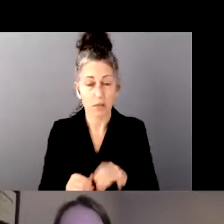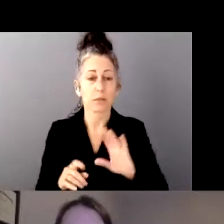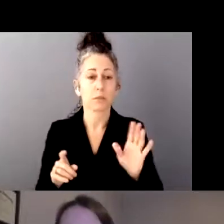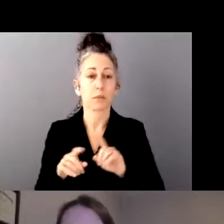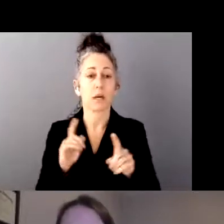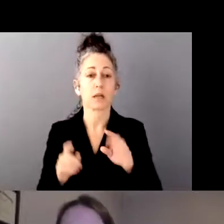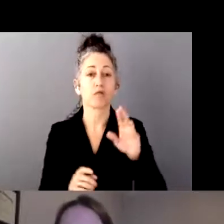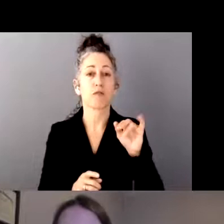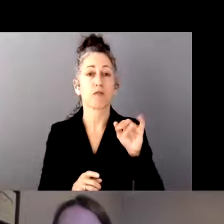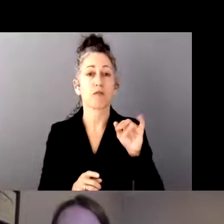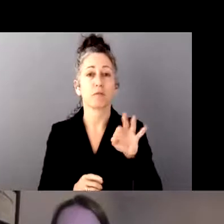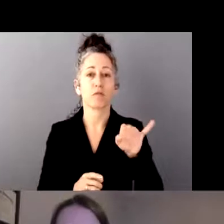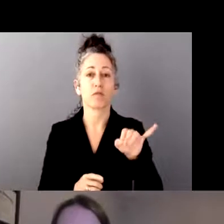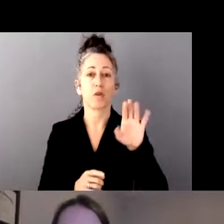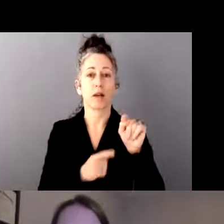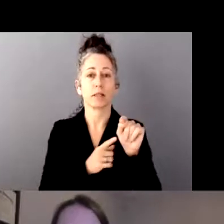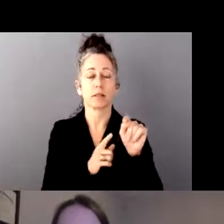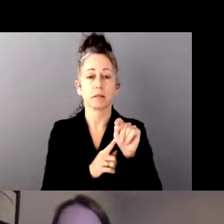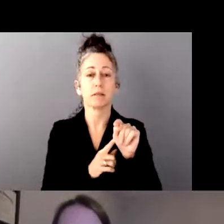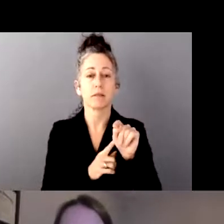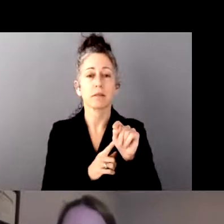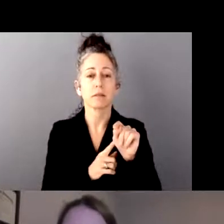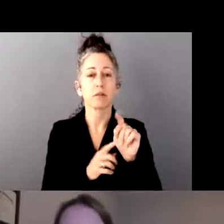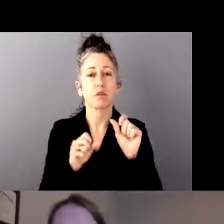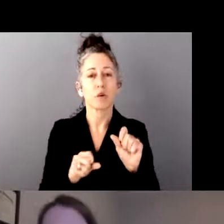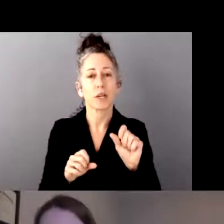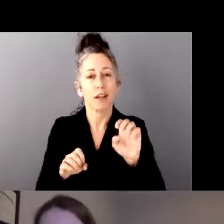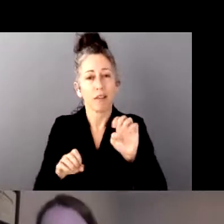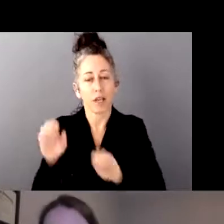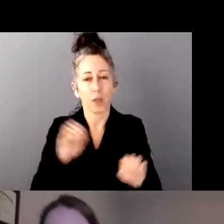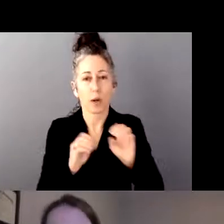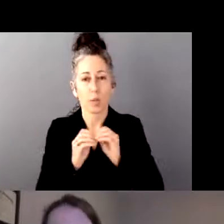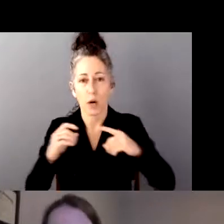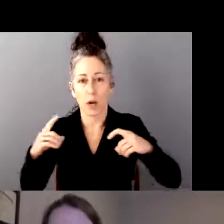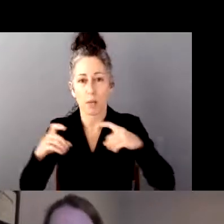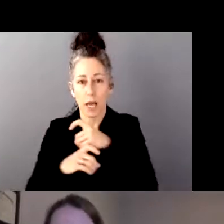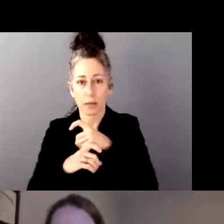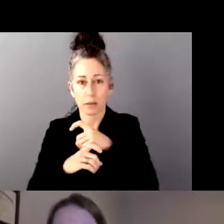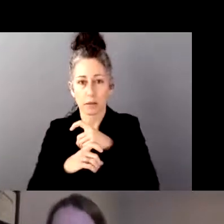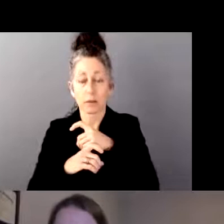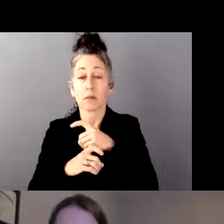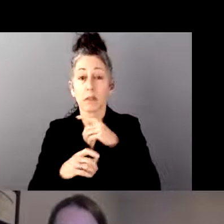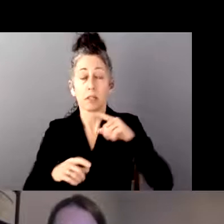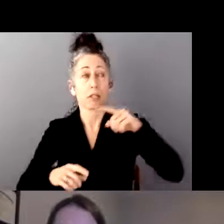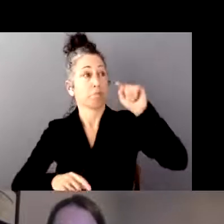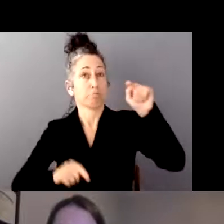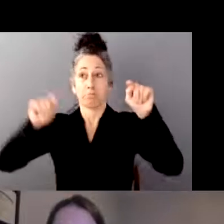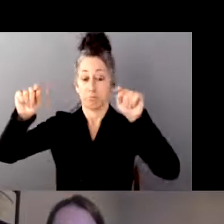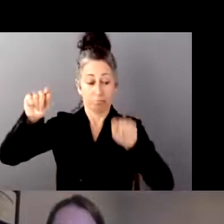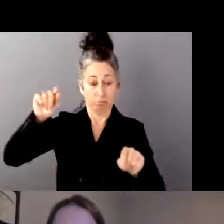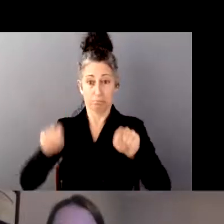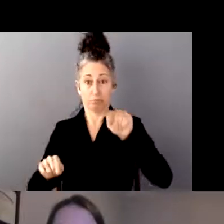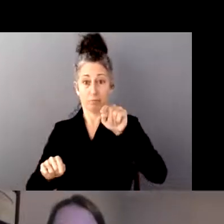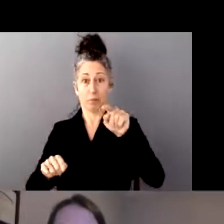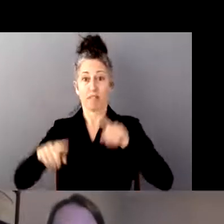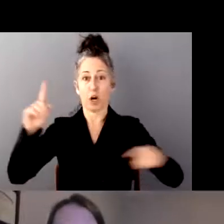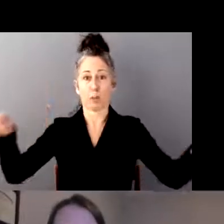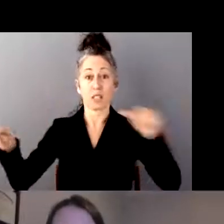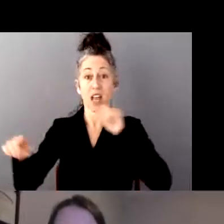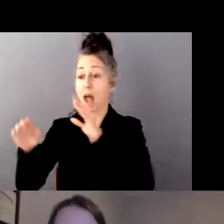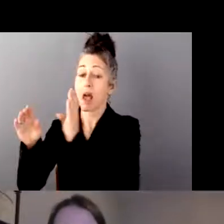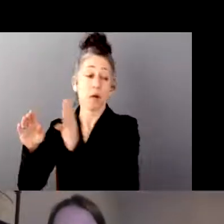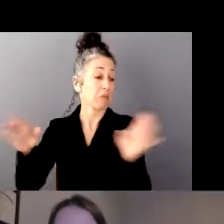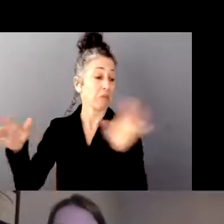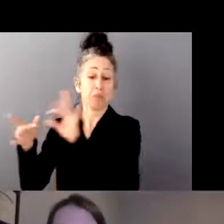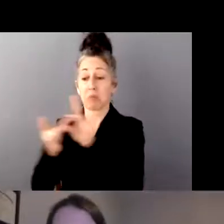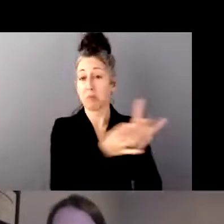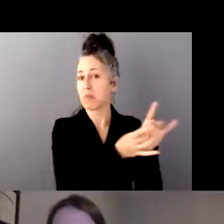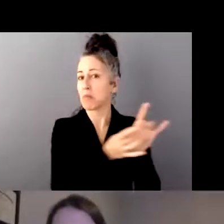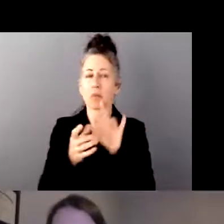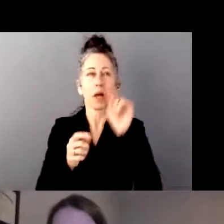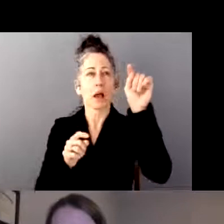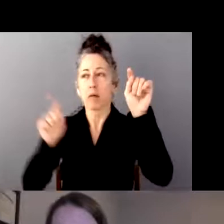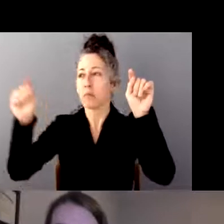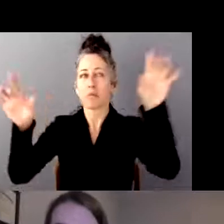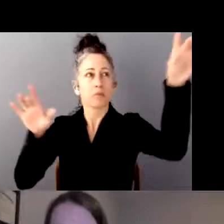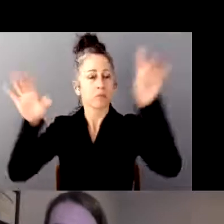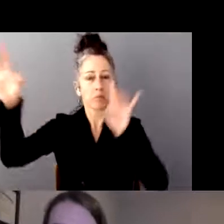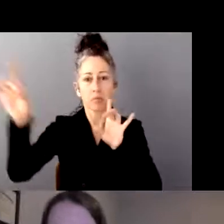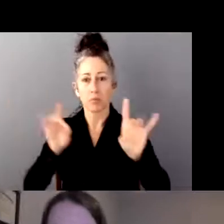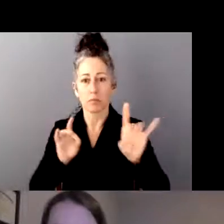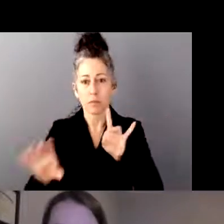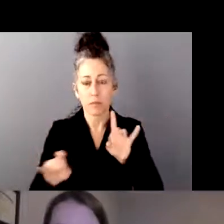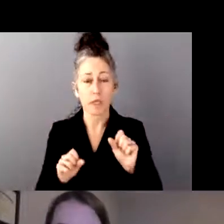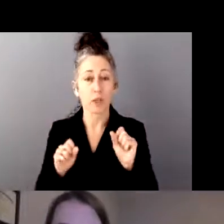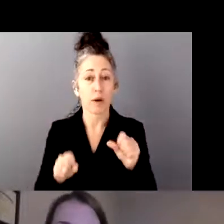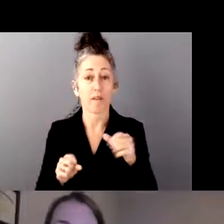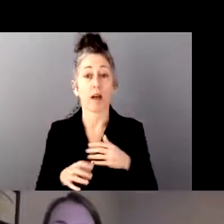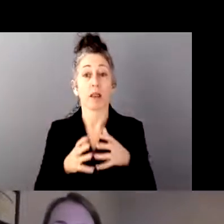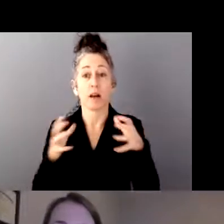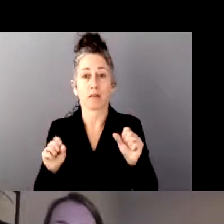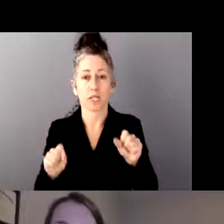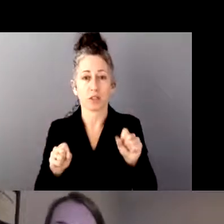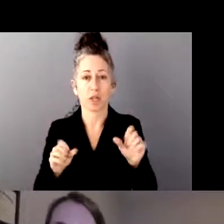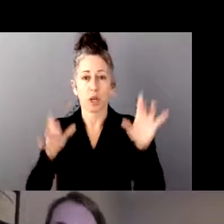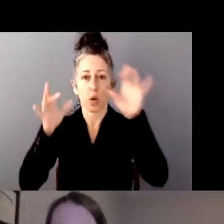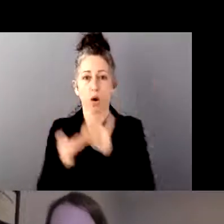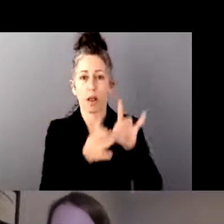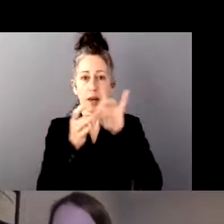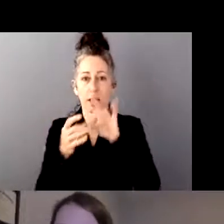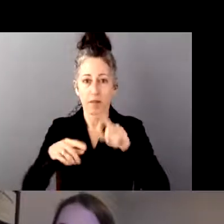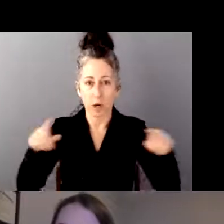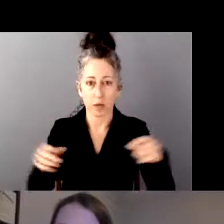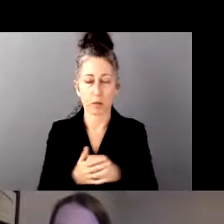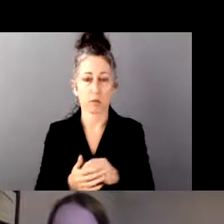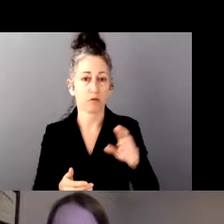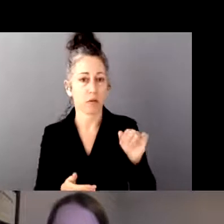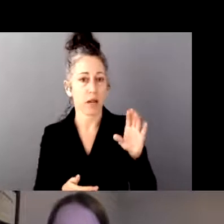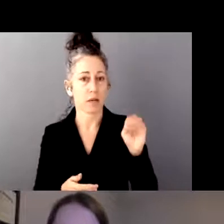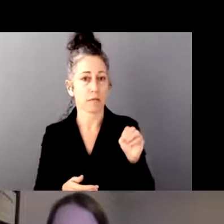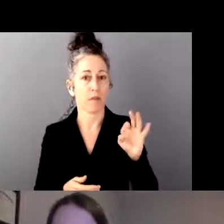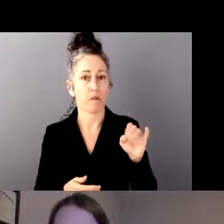Forest was a useful algorithm for this because it can examine more complex, non-linear relationships between many different variables. As you can imagine, with these data sets, you're going to have a lot of potentially correlated variables. And random